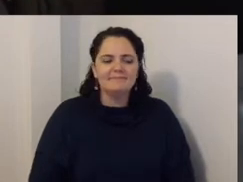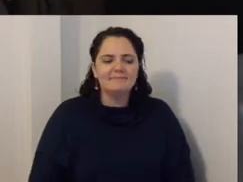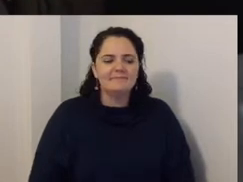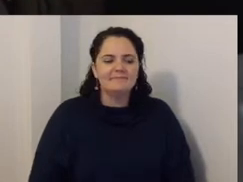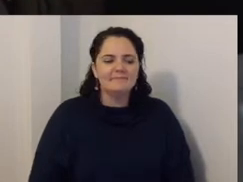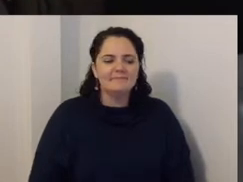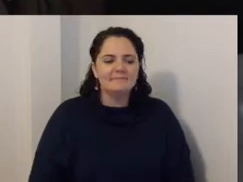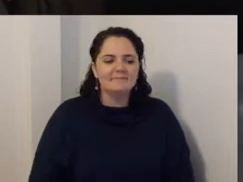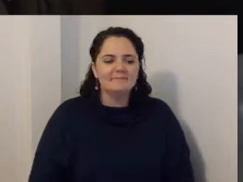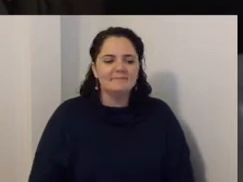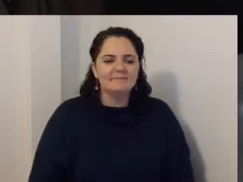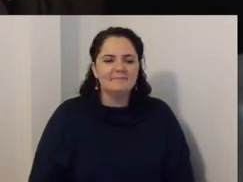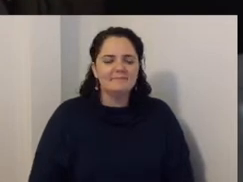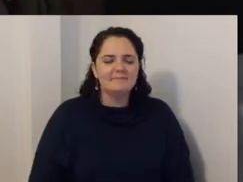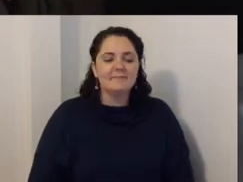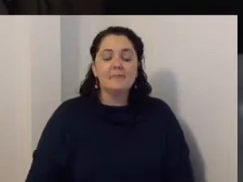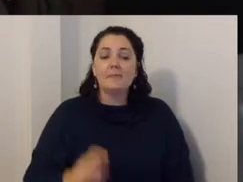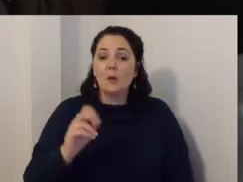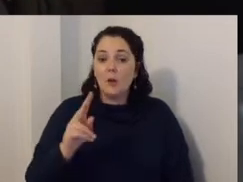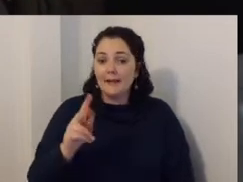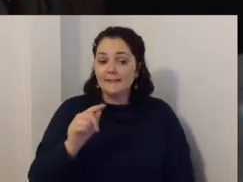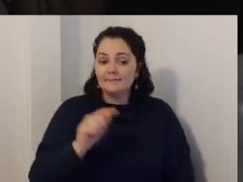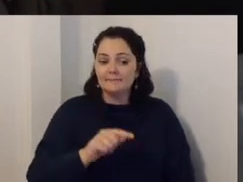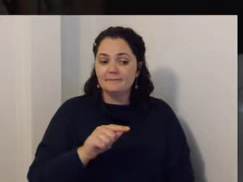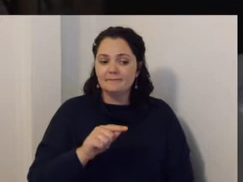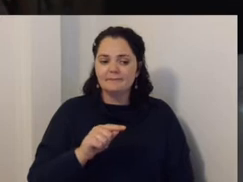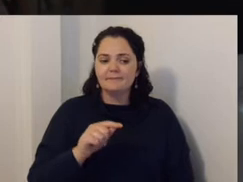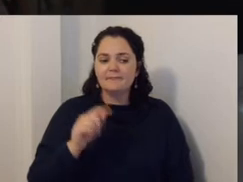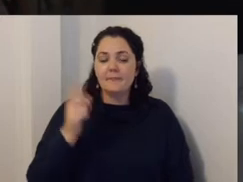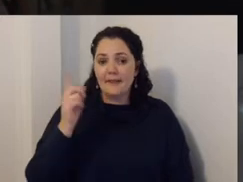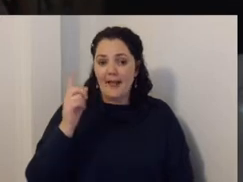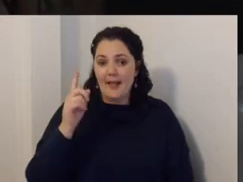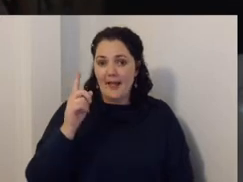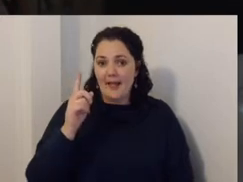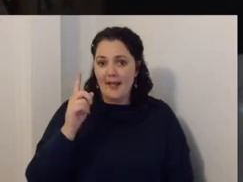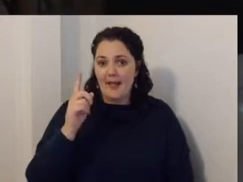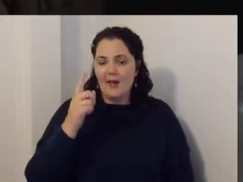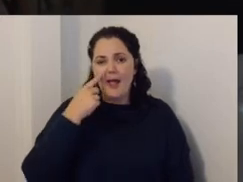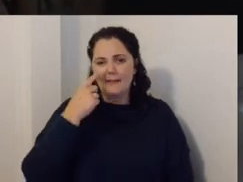alright okay let's switch as you all are doing that let's switch back to me one last time and